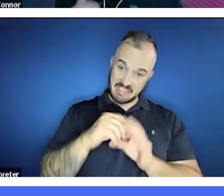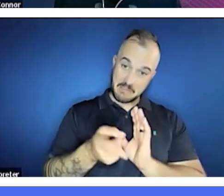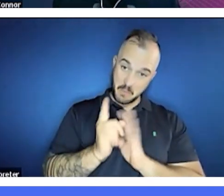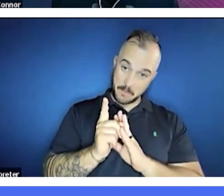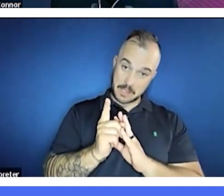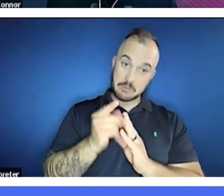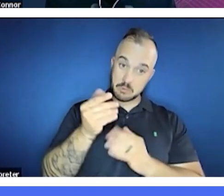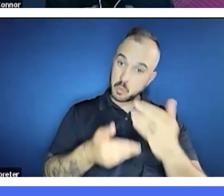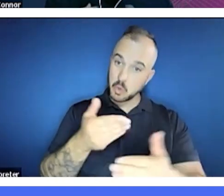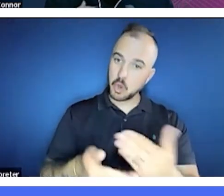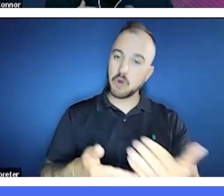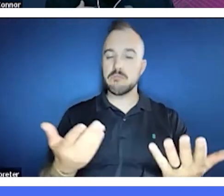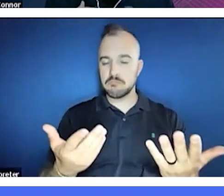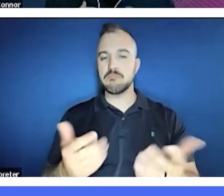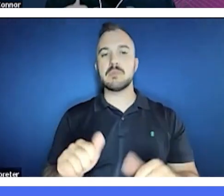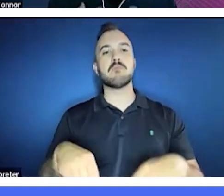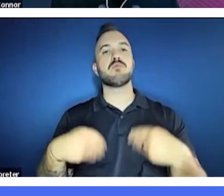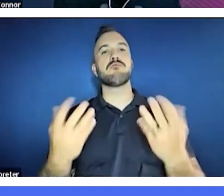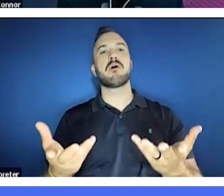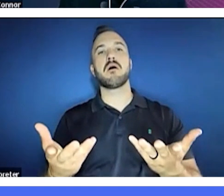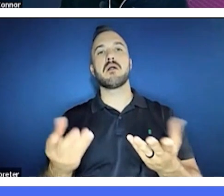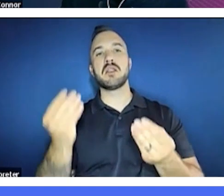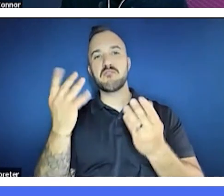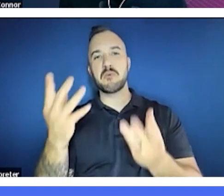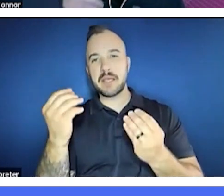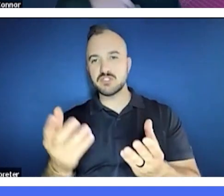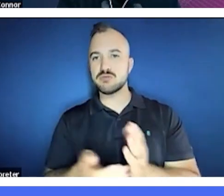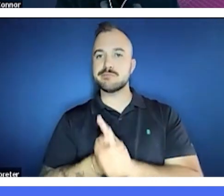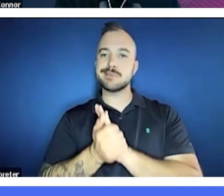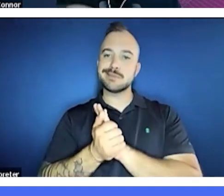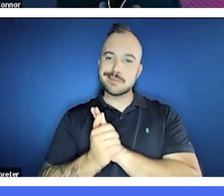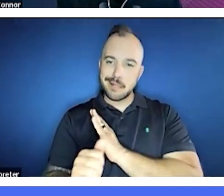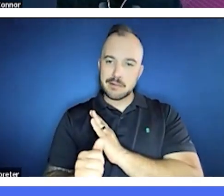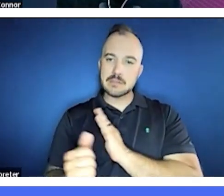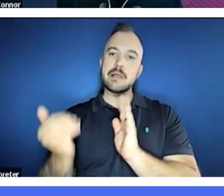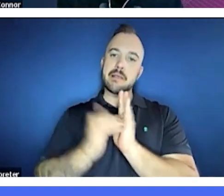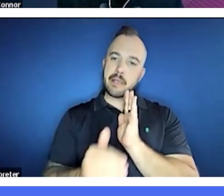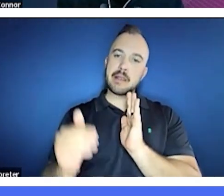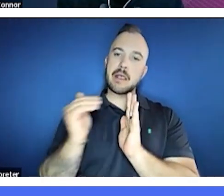Another piece that we can provide that information and skills to somebody again and again through that just-in-time learning.